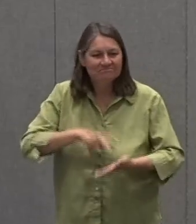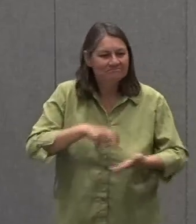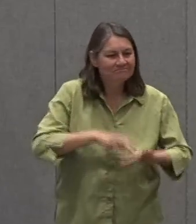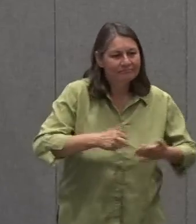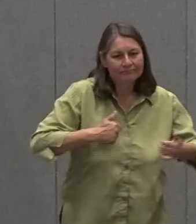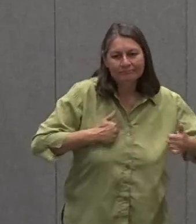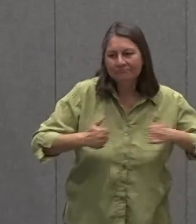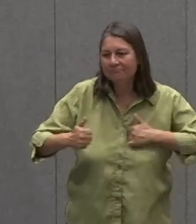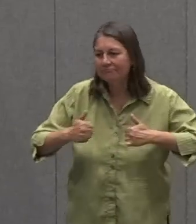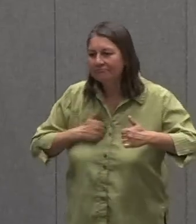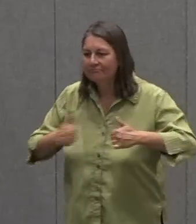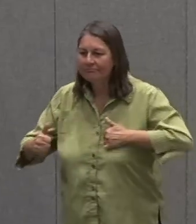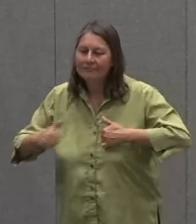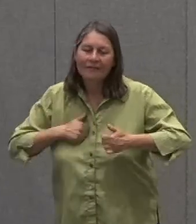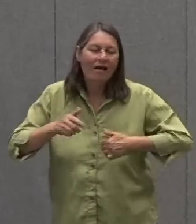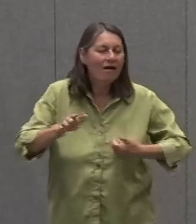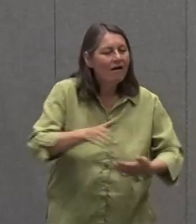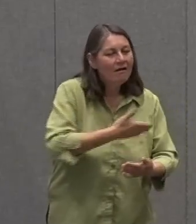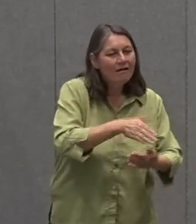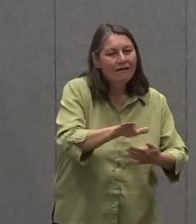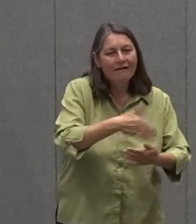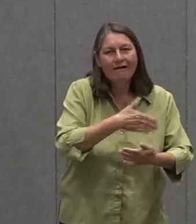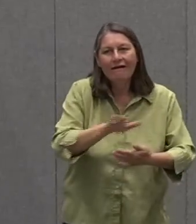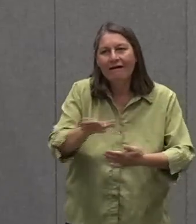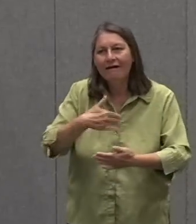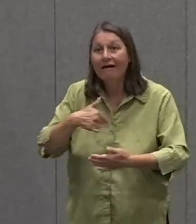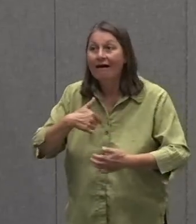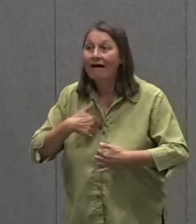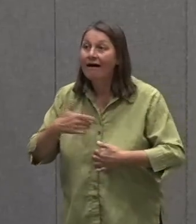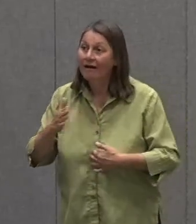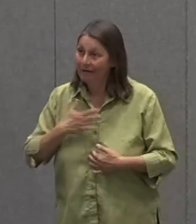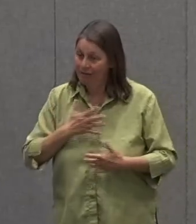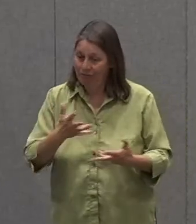and singing of how much he would like to be king.